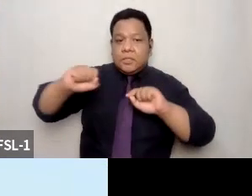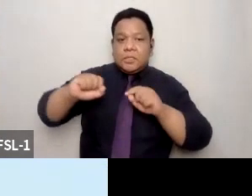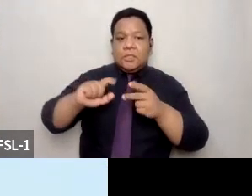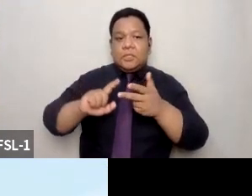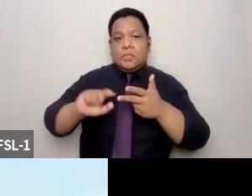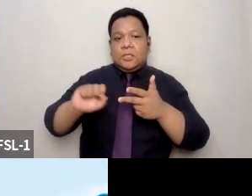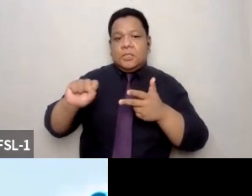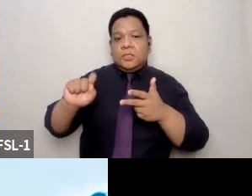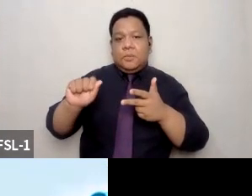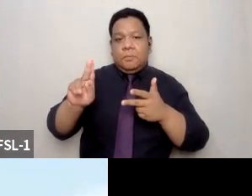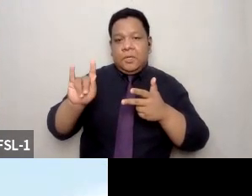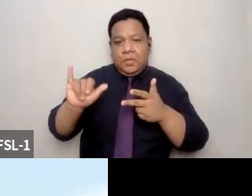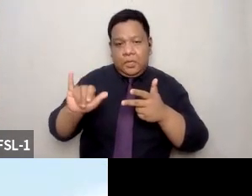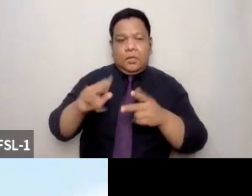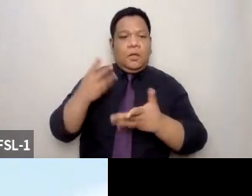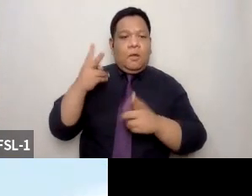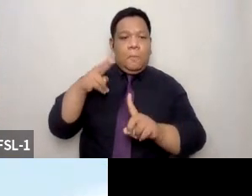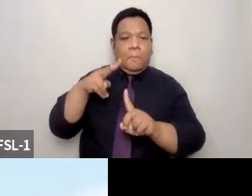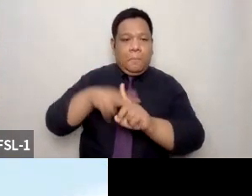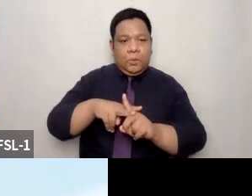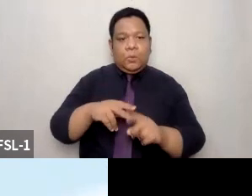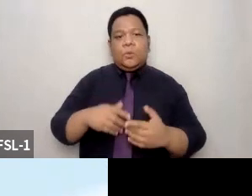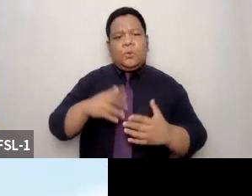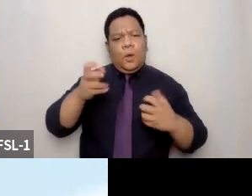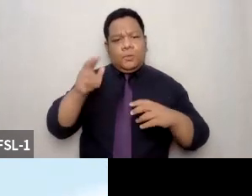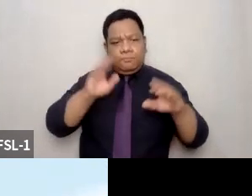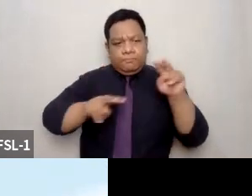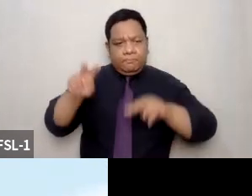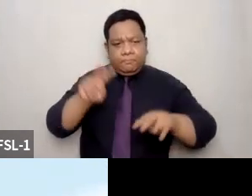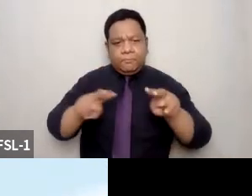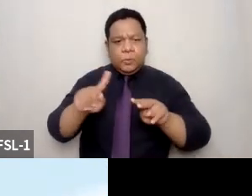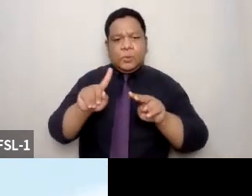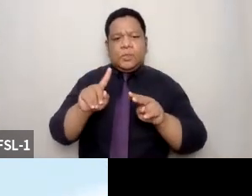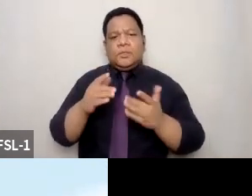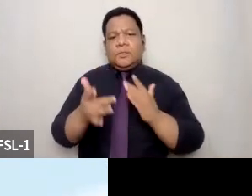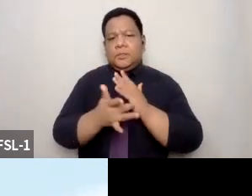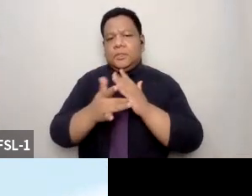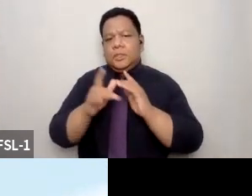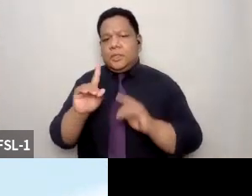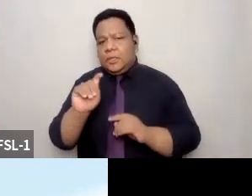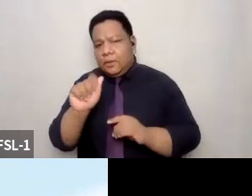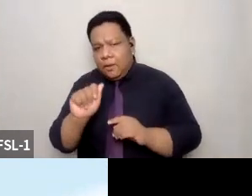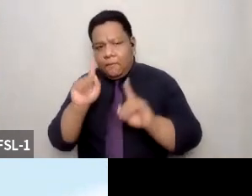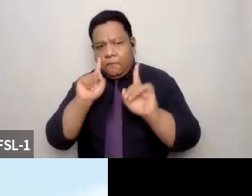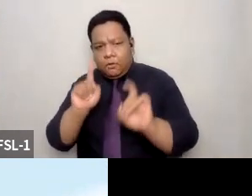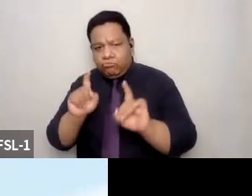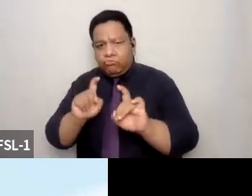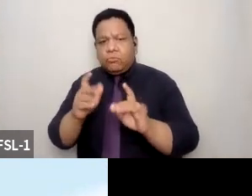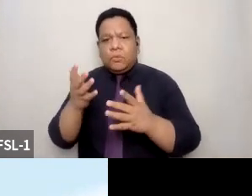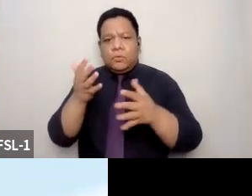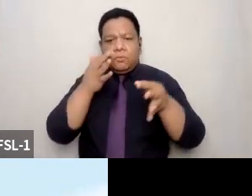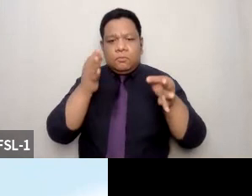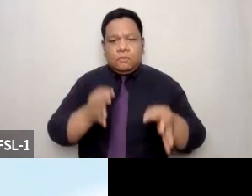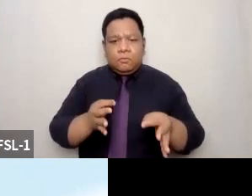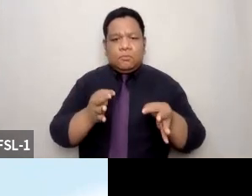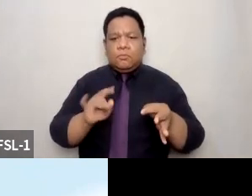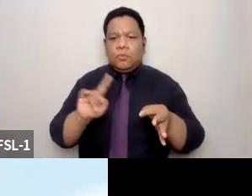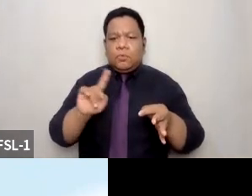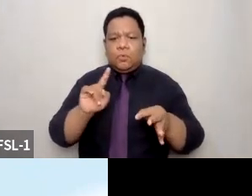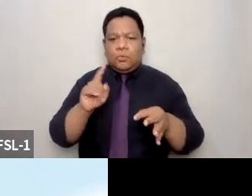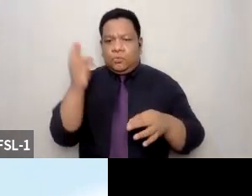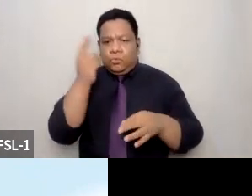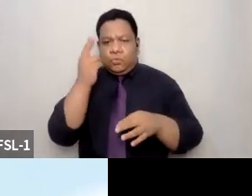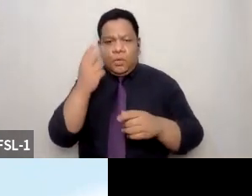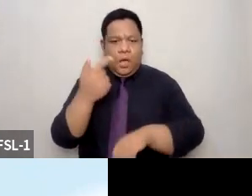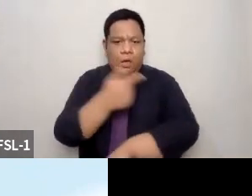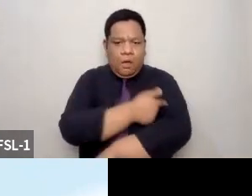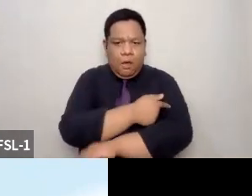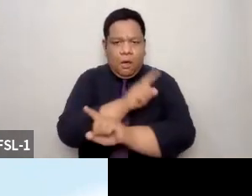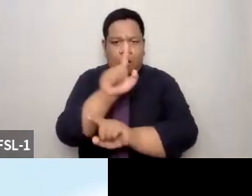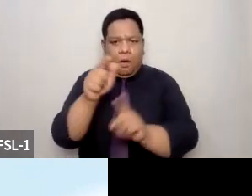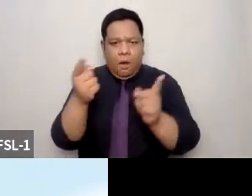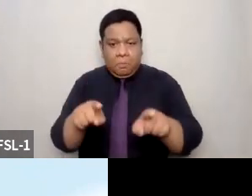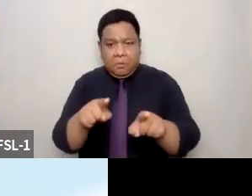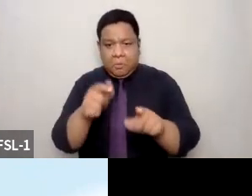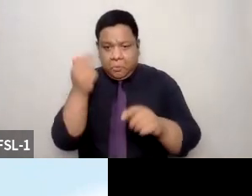And they’re also looking at the comprehensive technical data of trials also determining the causality of side effects if they are vaccine-related or not.